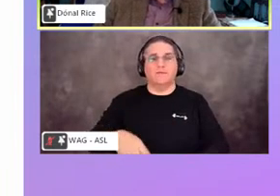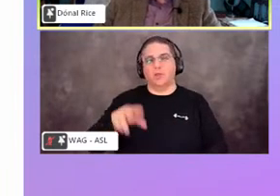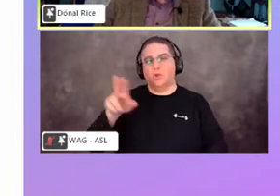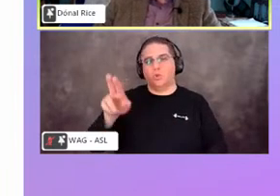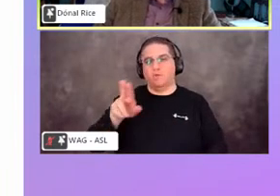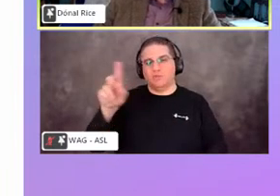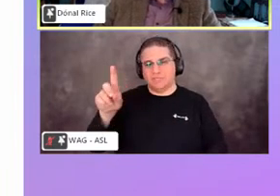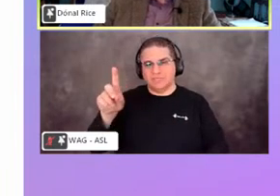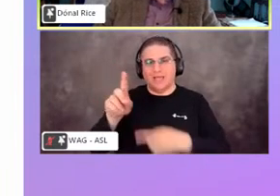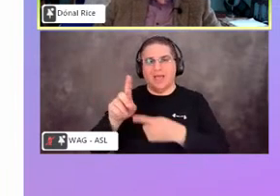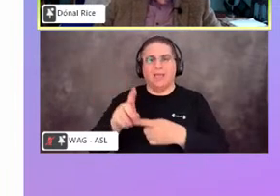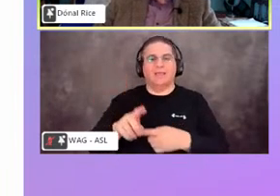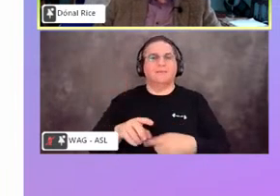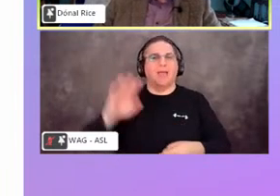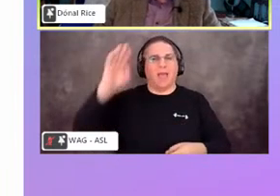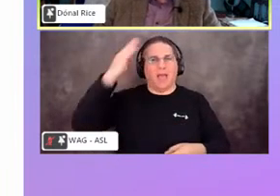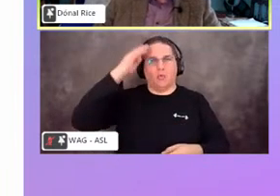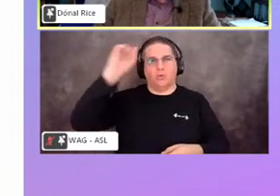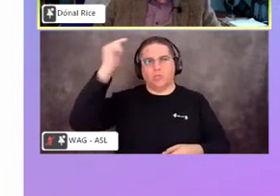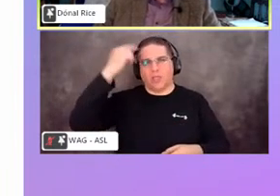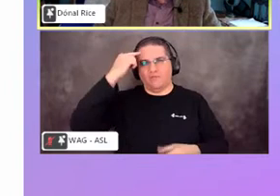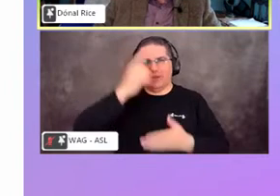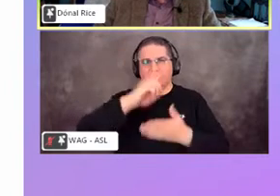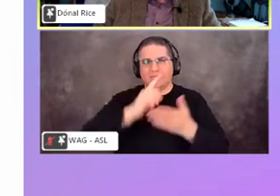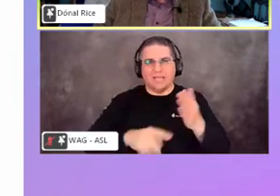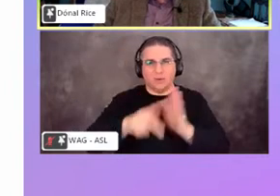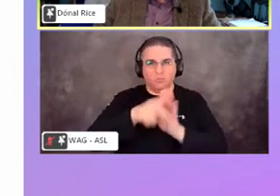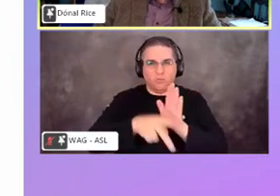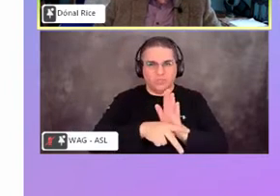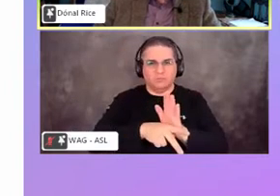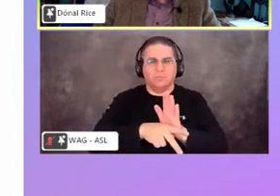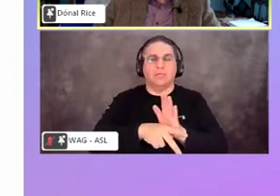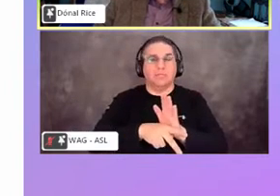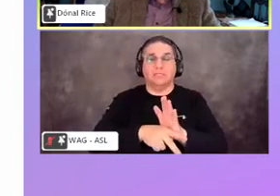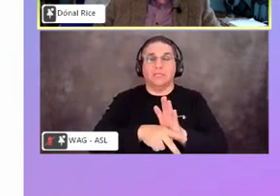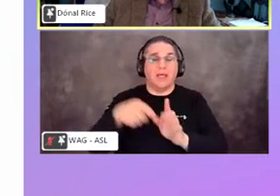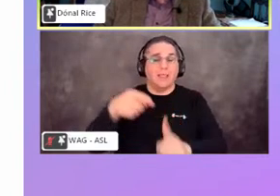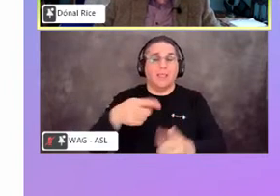That's perfect timing Ron, I am looking forward to the discussion. director So